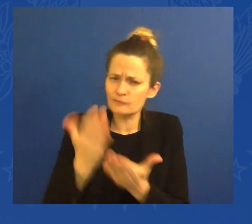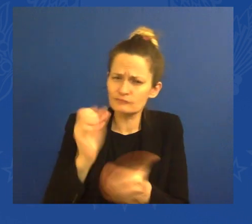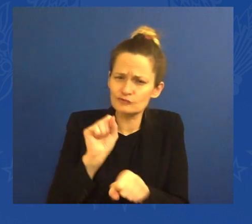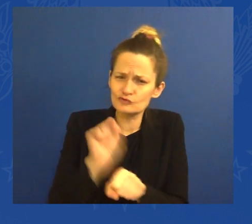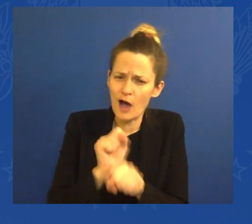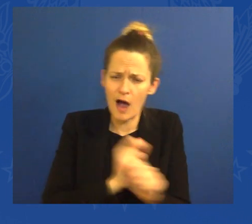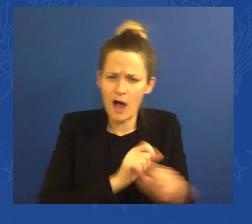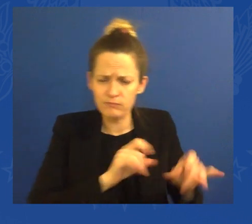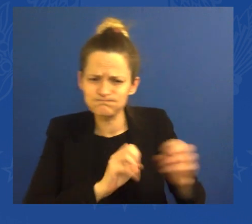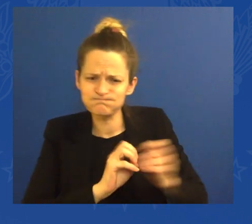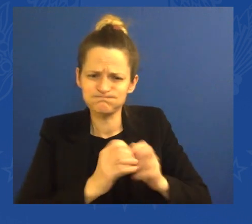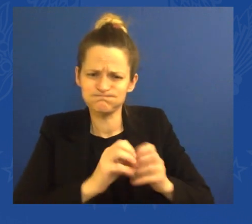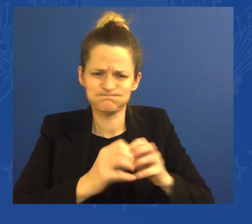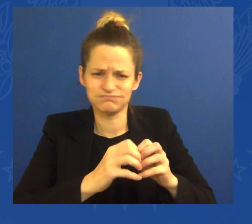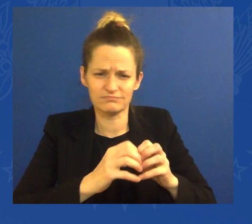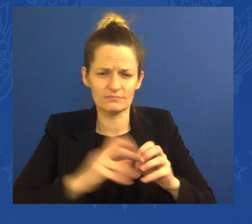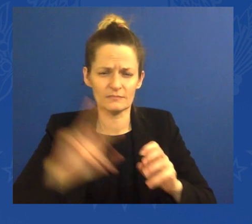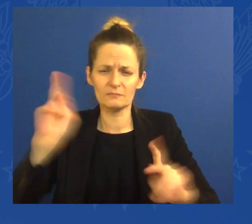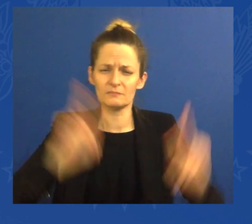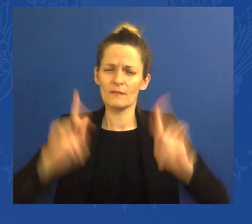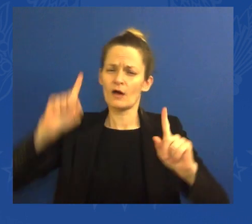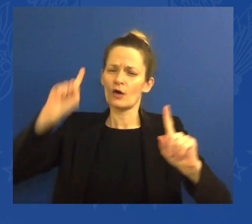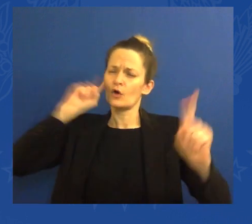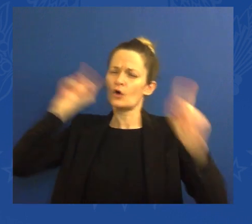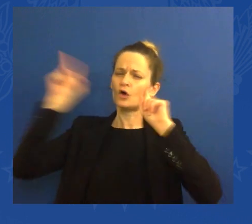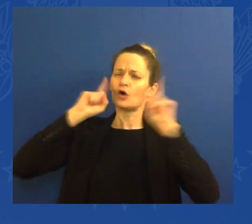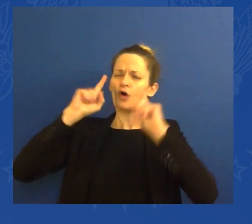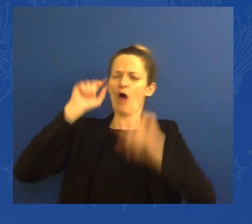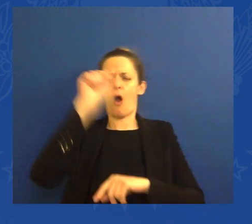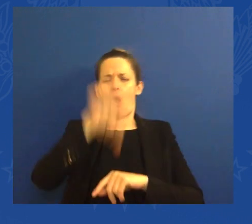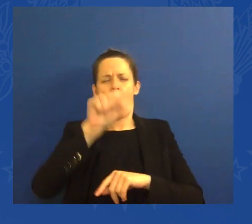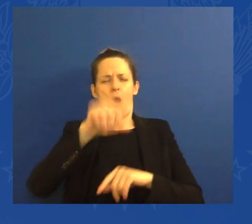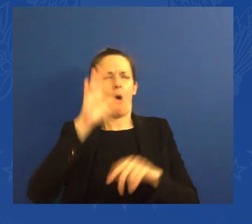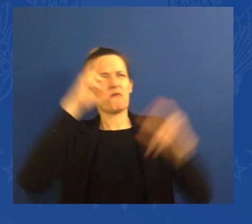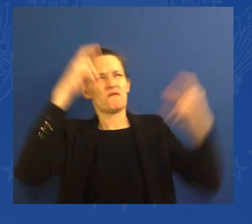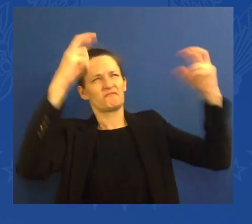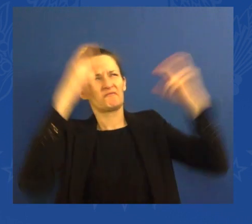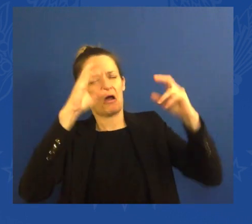President Joe Biden and his team have finally delivered on that promise.